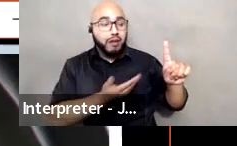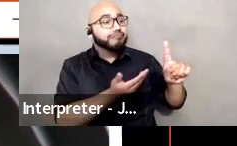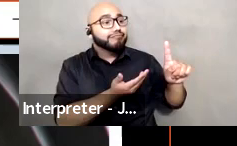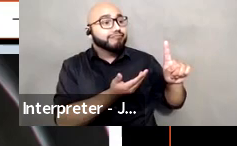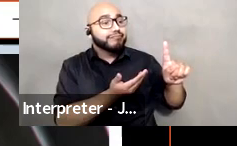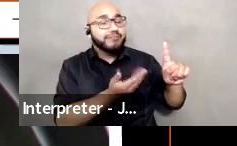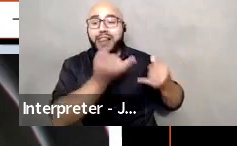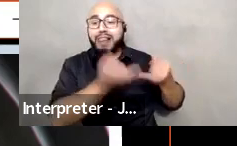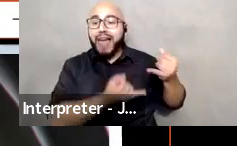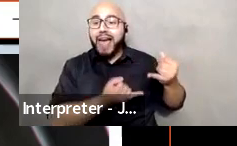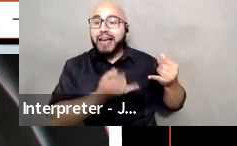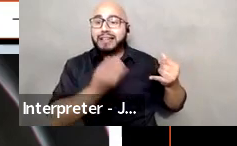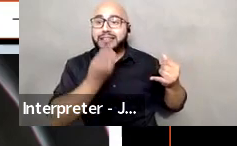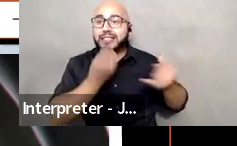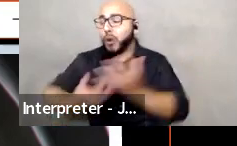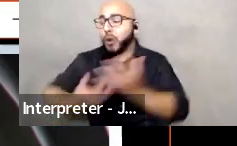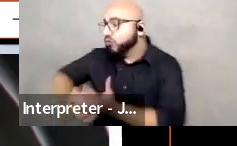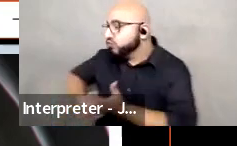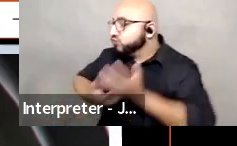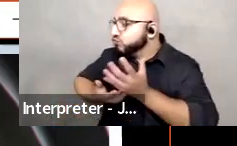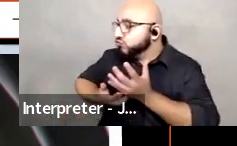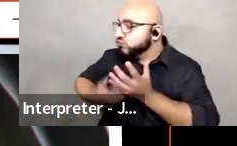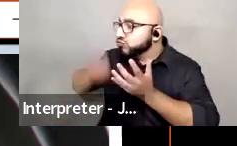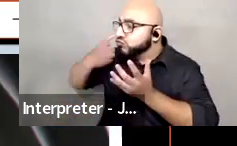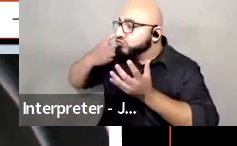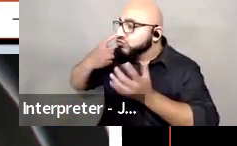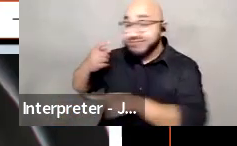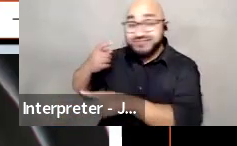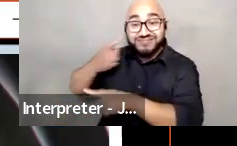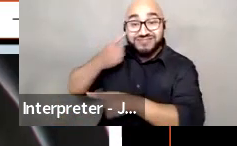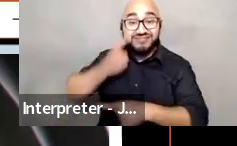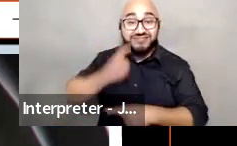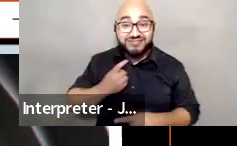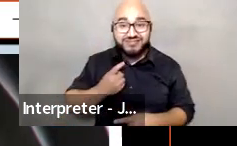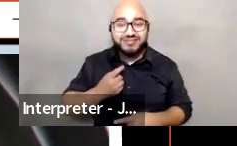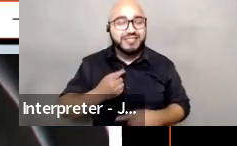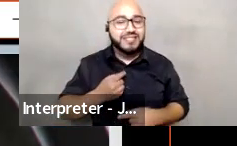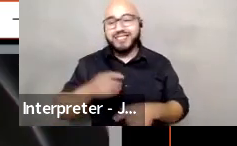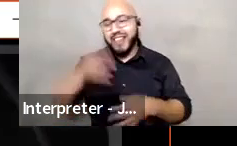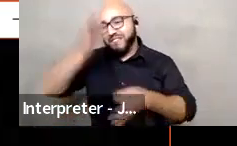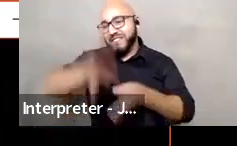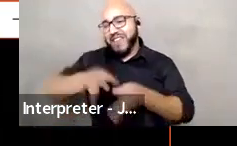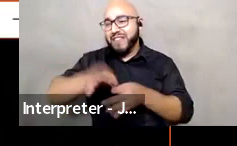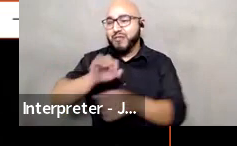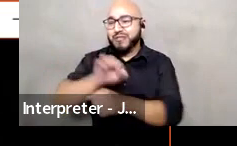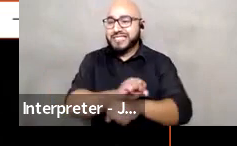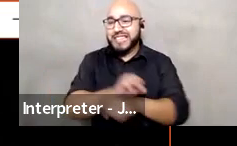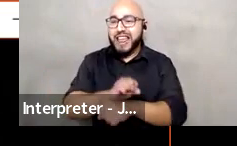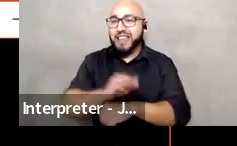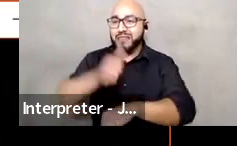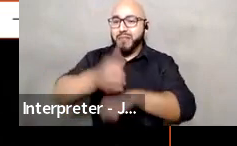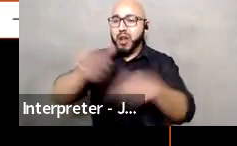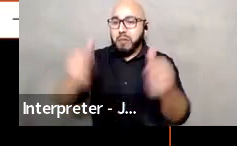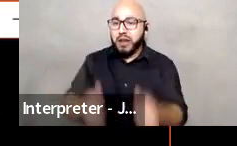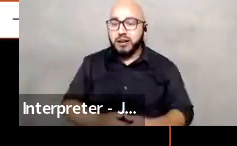Rolling down. Her cheek. There. The faithful. Slave monument. How about that Colfax.